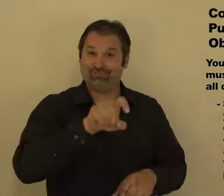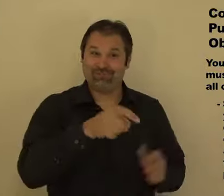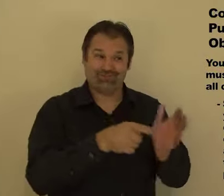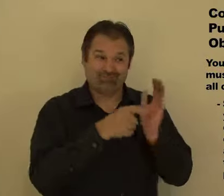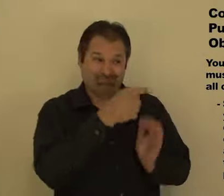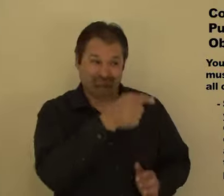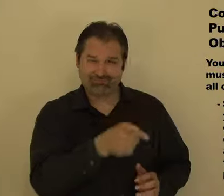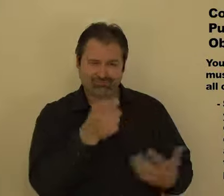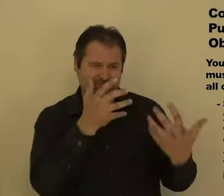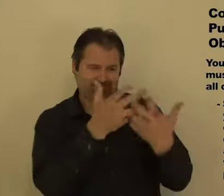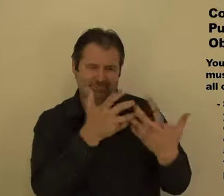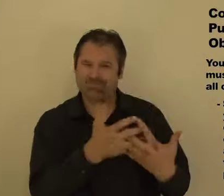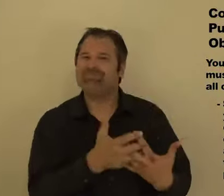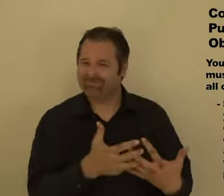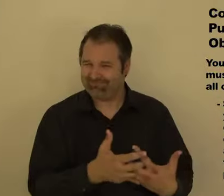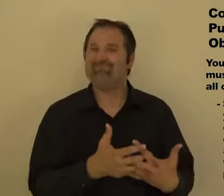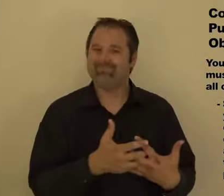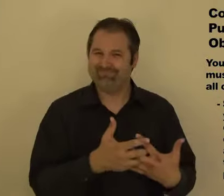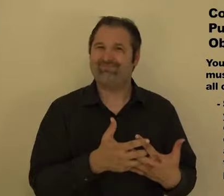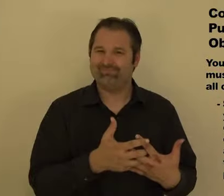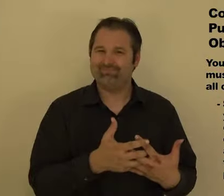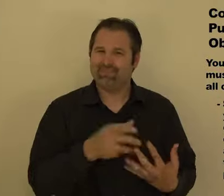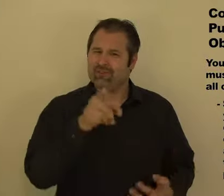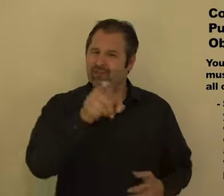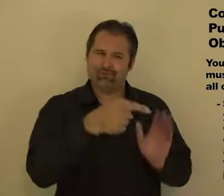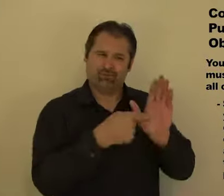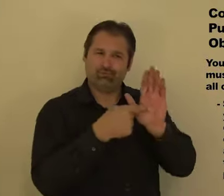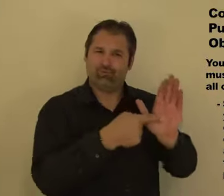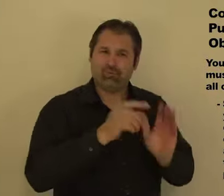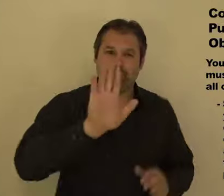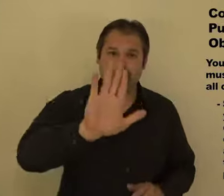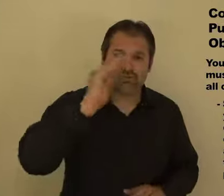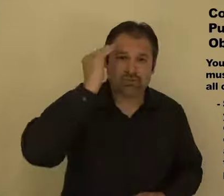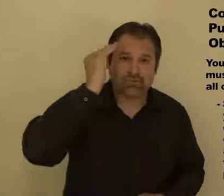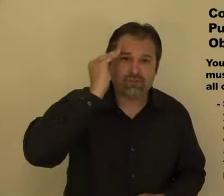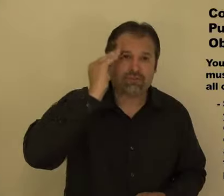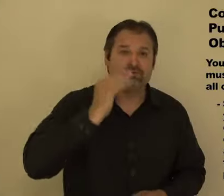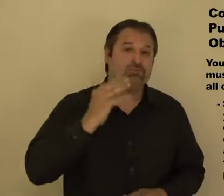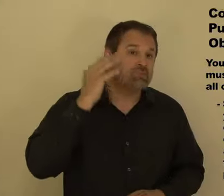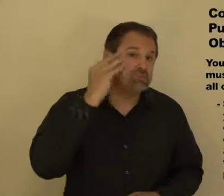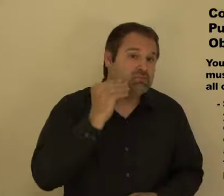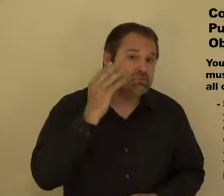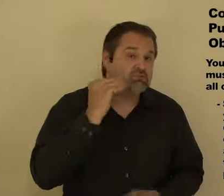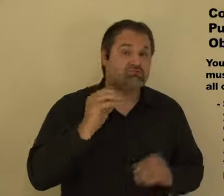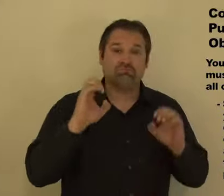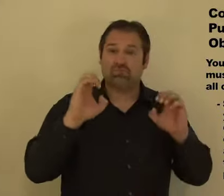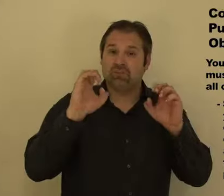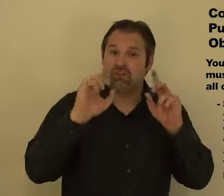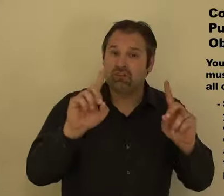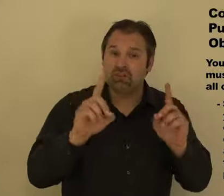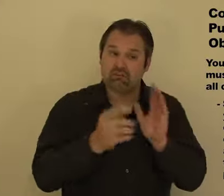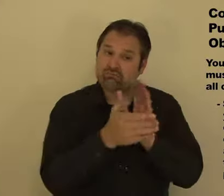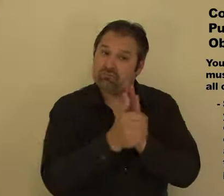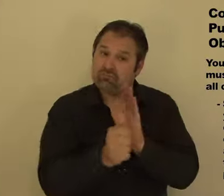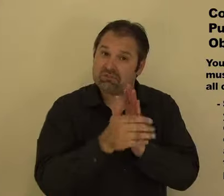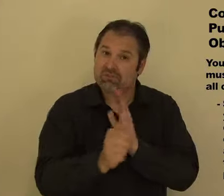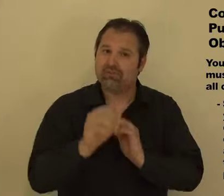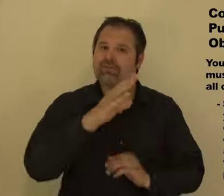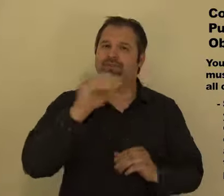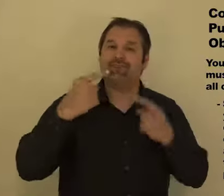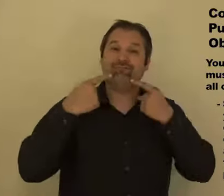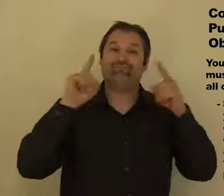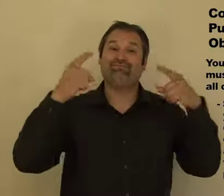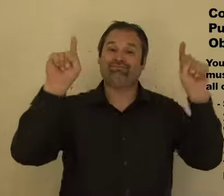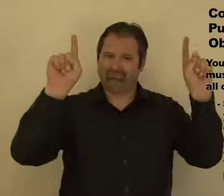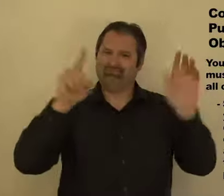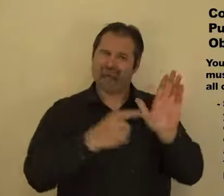Capture the reader's interest in you, your resume, and your availability.